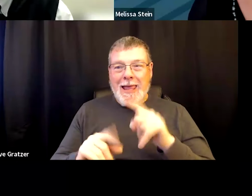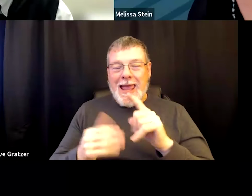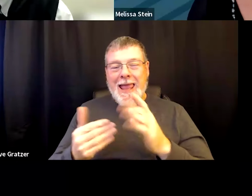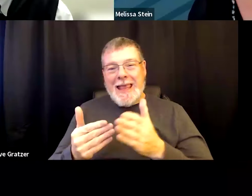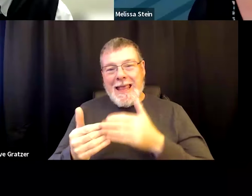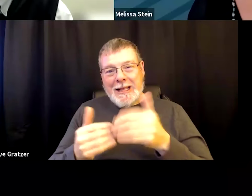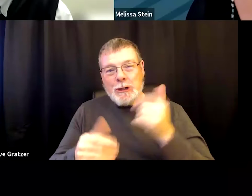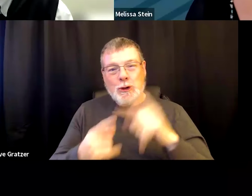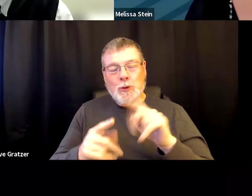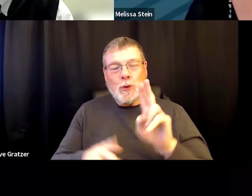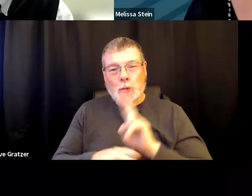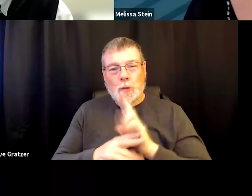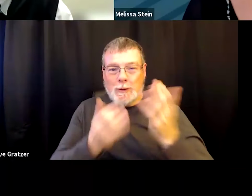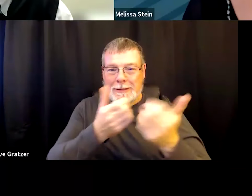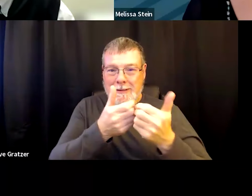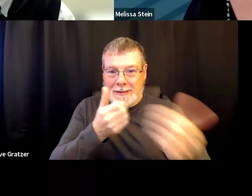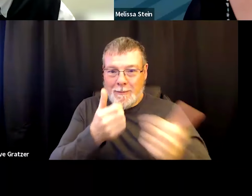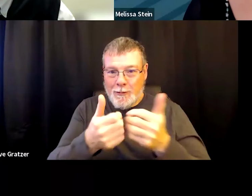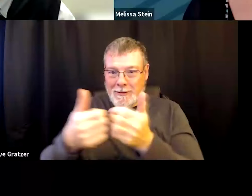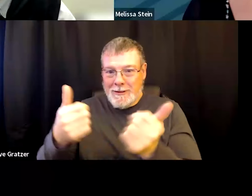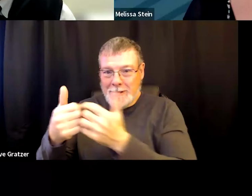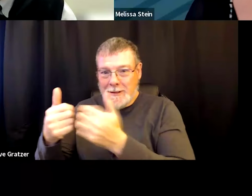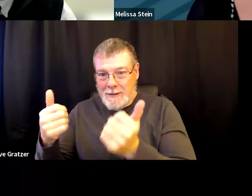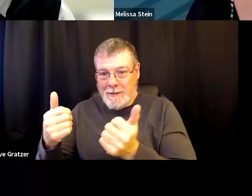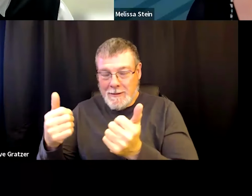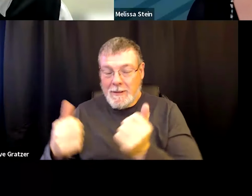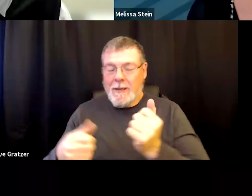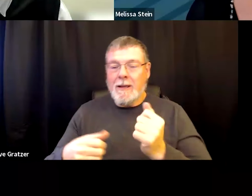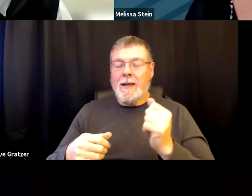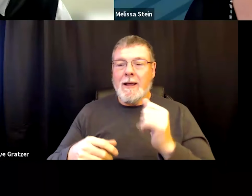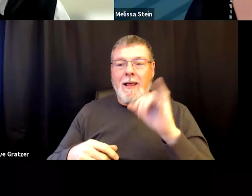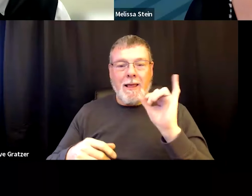to use separate screens that are developed by the authors